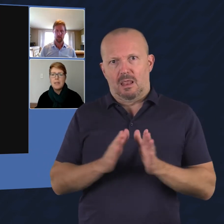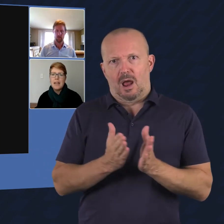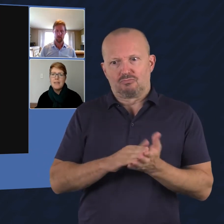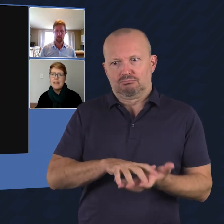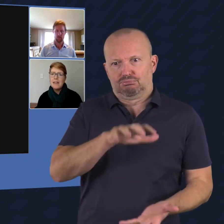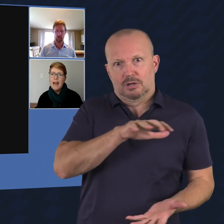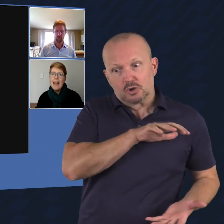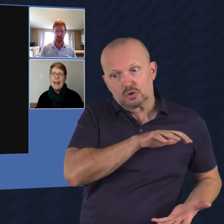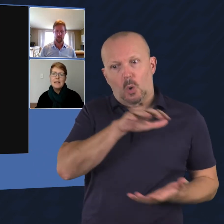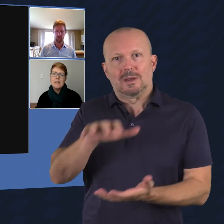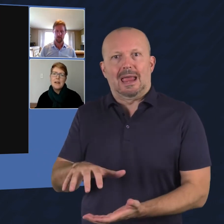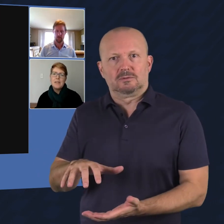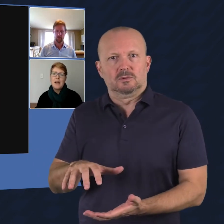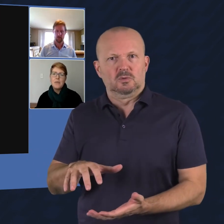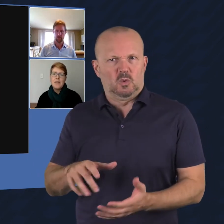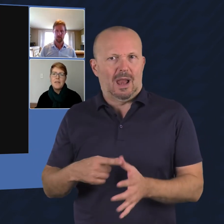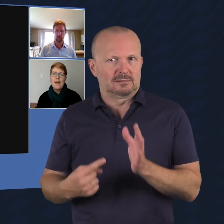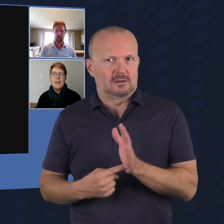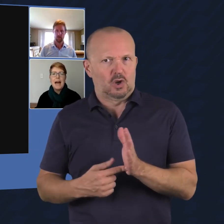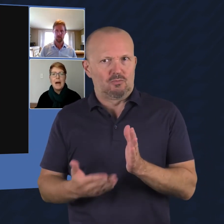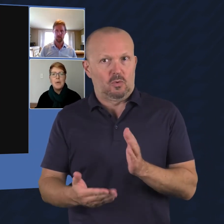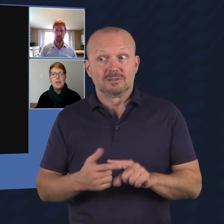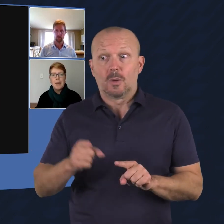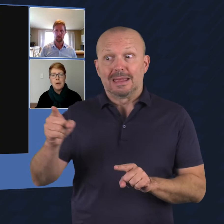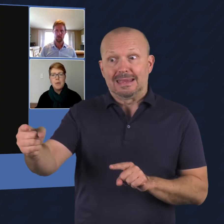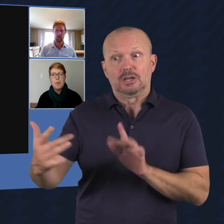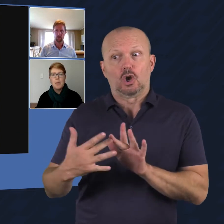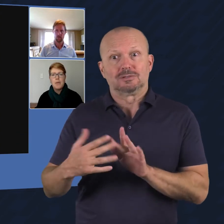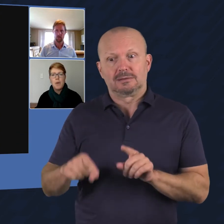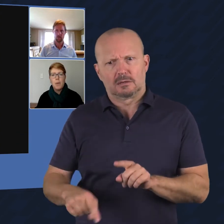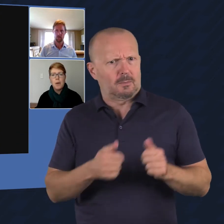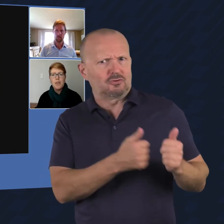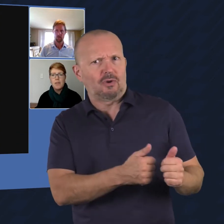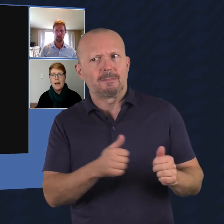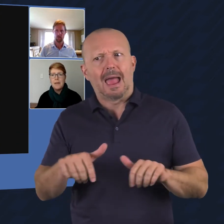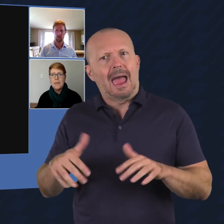in 2018 and Luke got in touch with us asking how the library was preserving DAW project files.